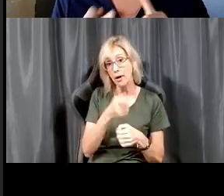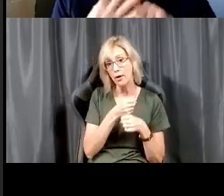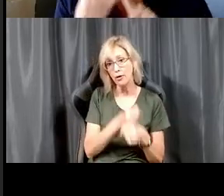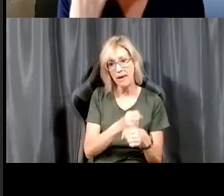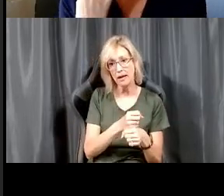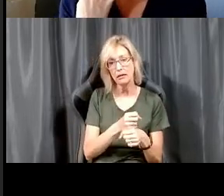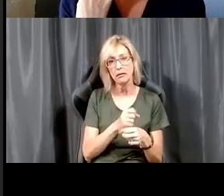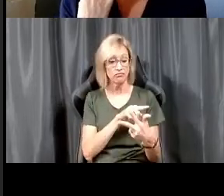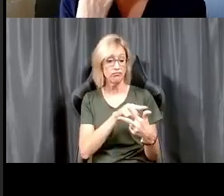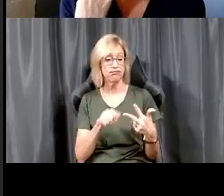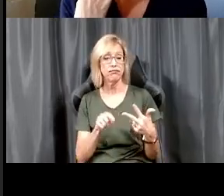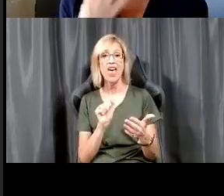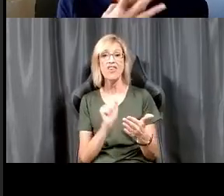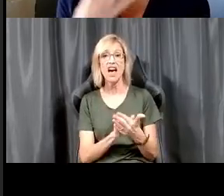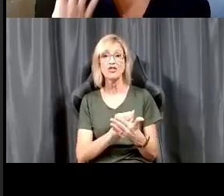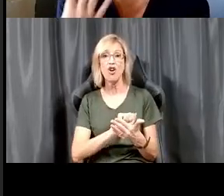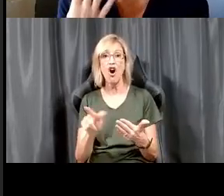Only three things they could get him to eat. Any time they